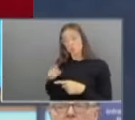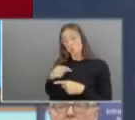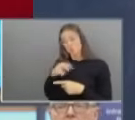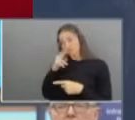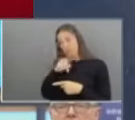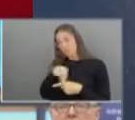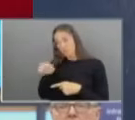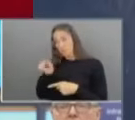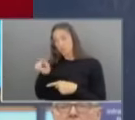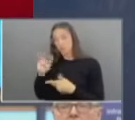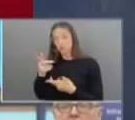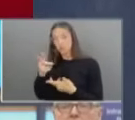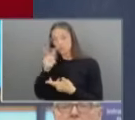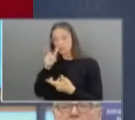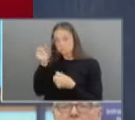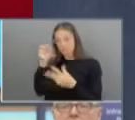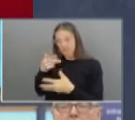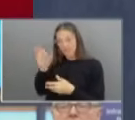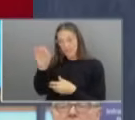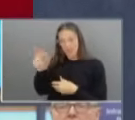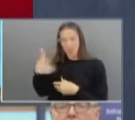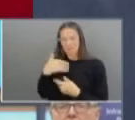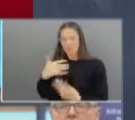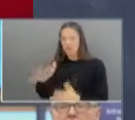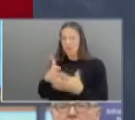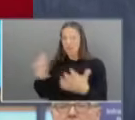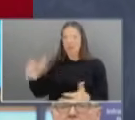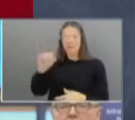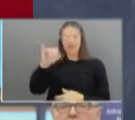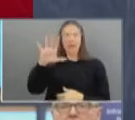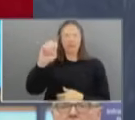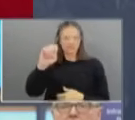WE’RE NOW CONCENTRATING THOSE TEAMS IN AREAS THAT RECEIVE THE HIGHEST ICE ACCUMULATION.